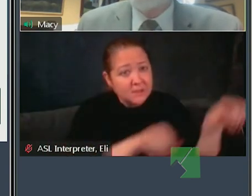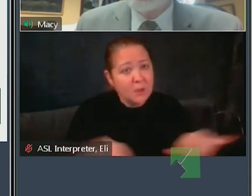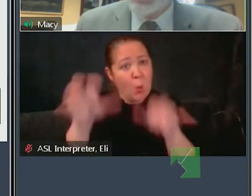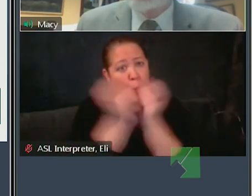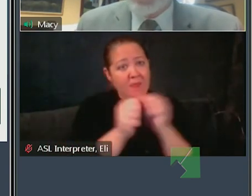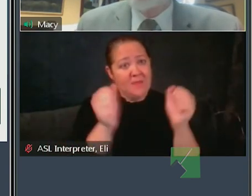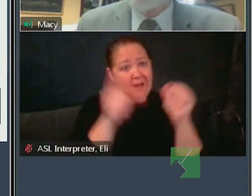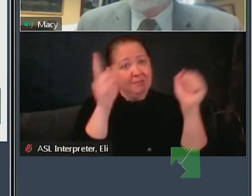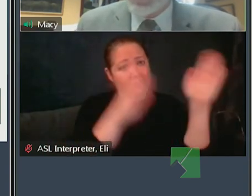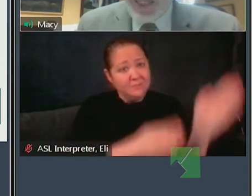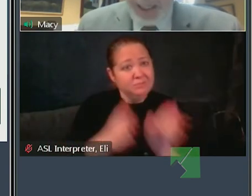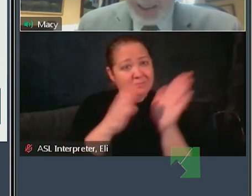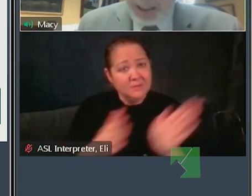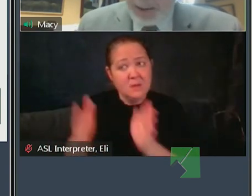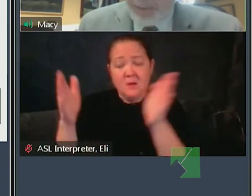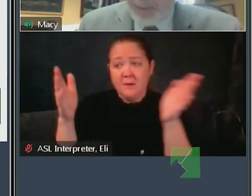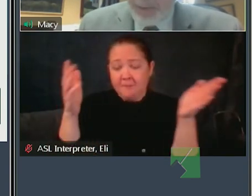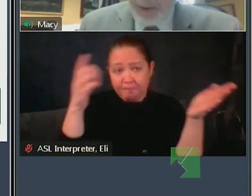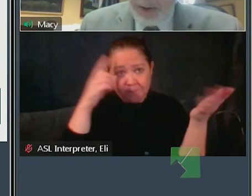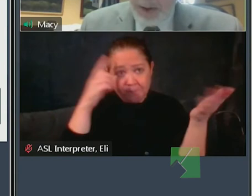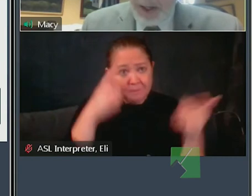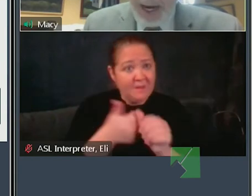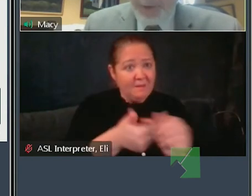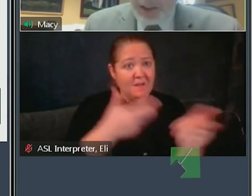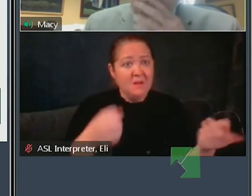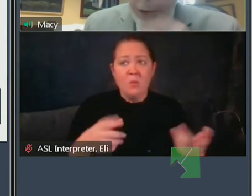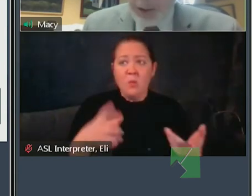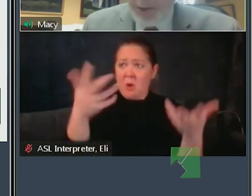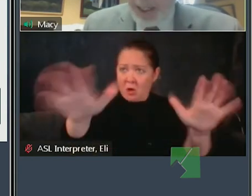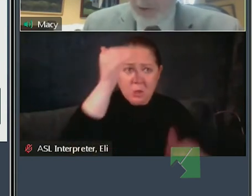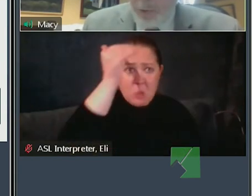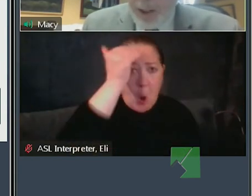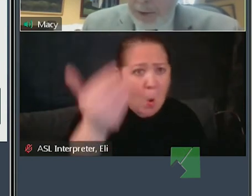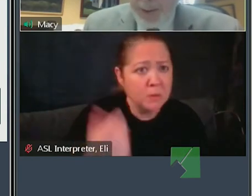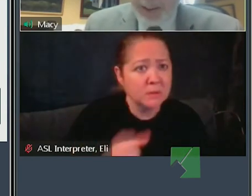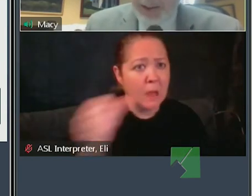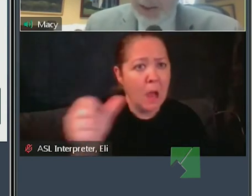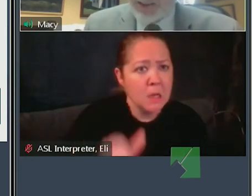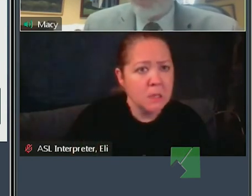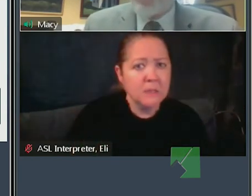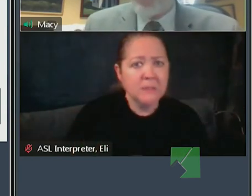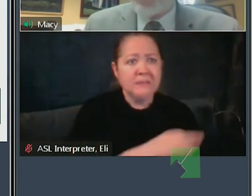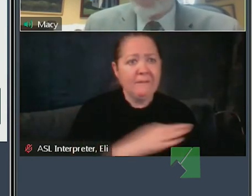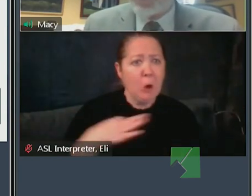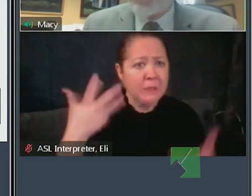We know it's not staff has already said it doesn't have a discussion as to whether it's consistent with the purposes